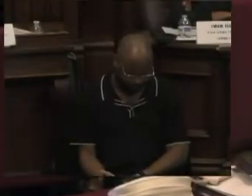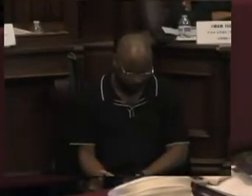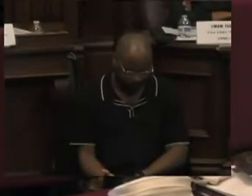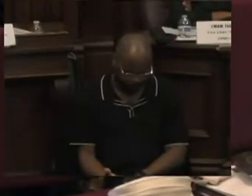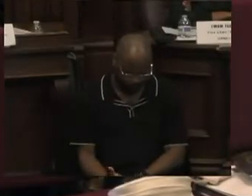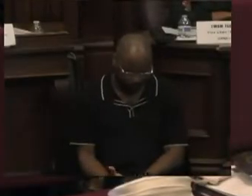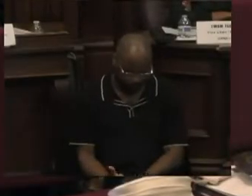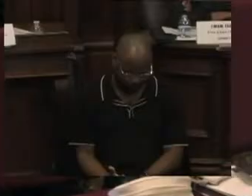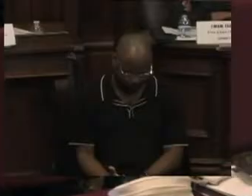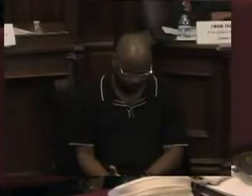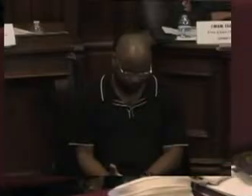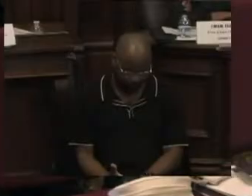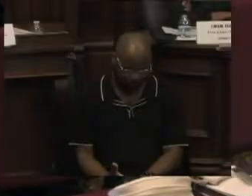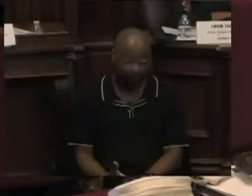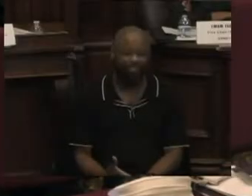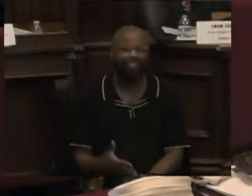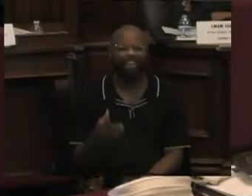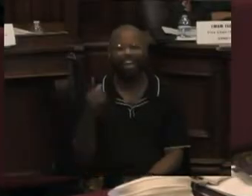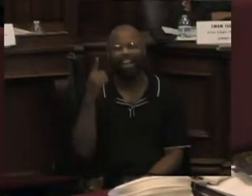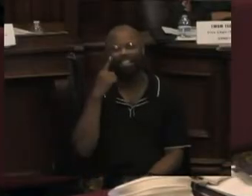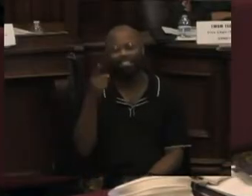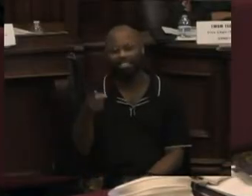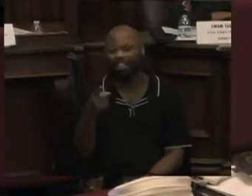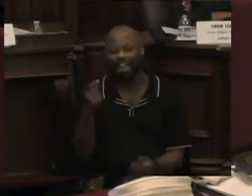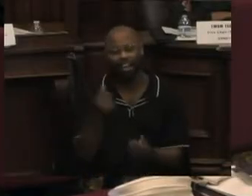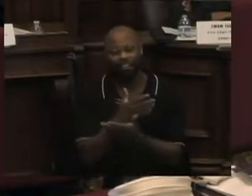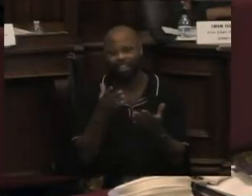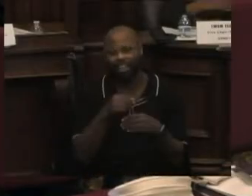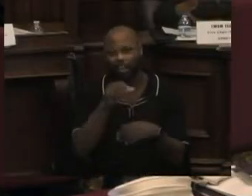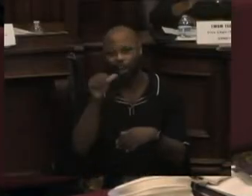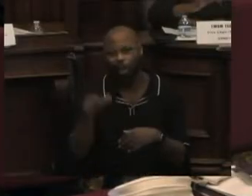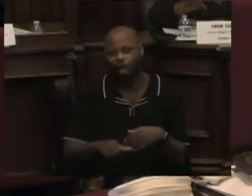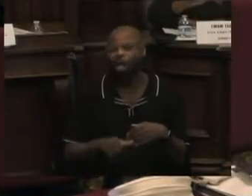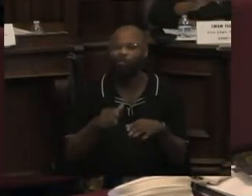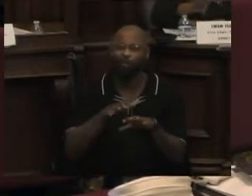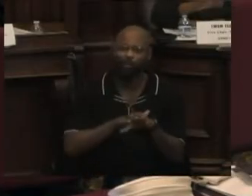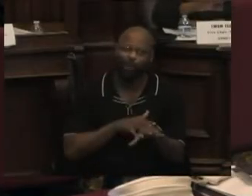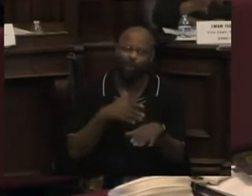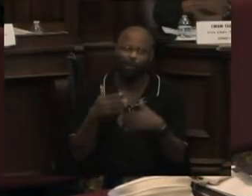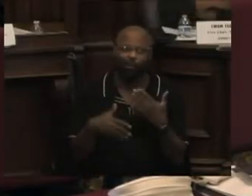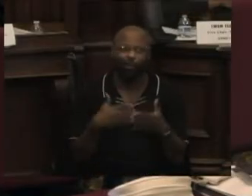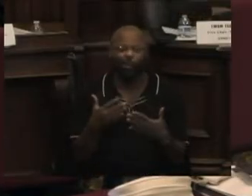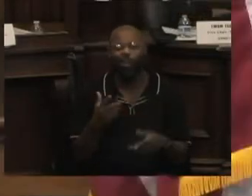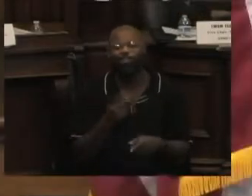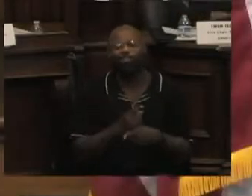Yeah, sorry. Go ahead. I think